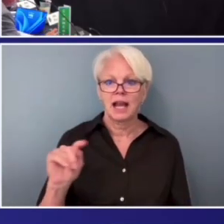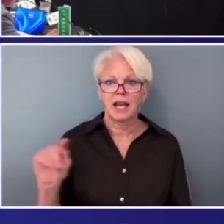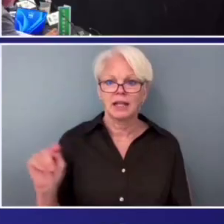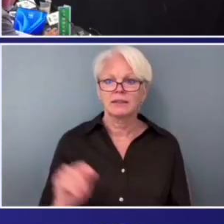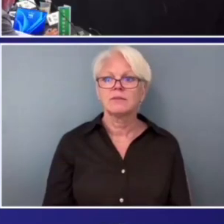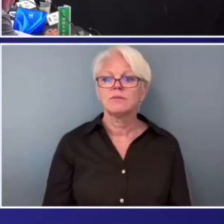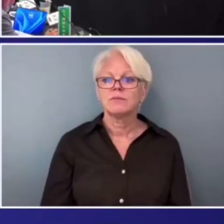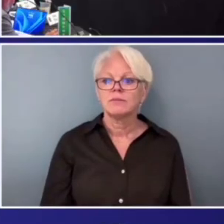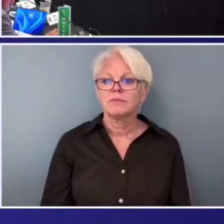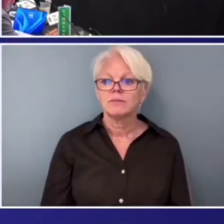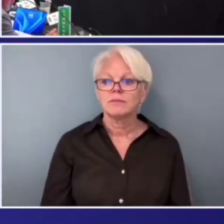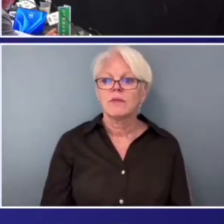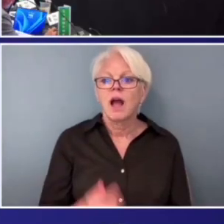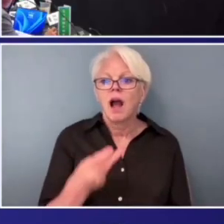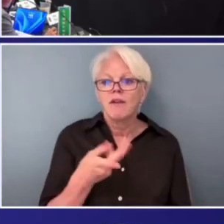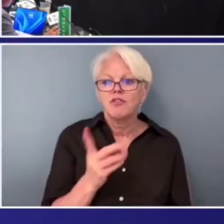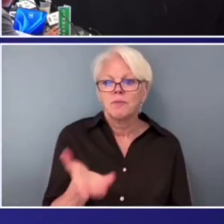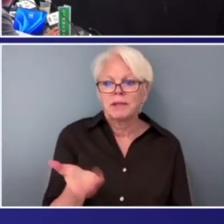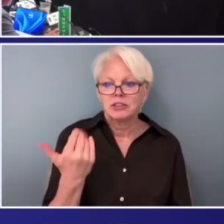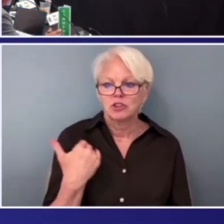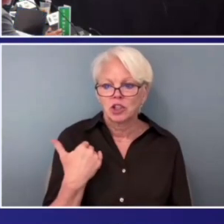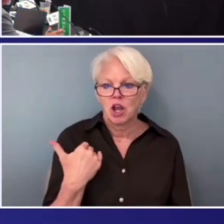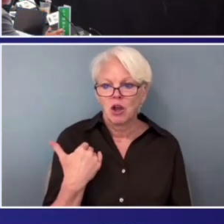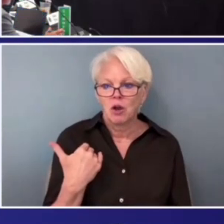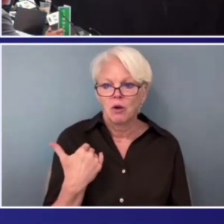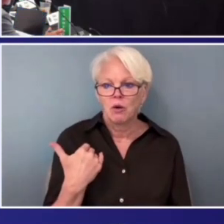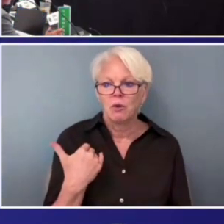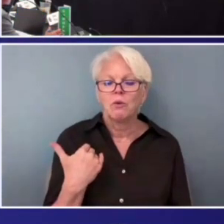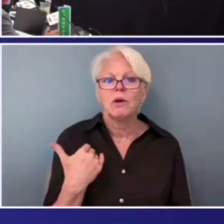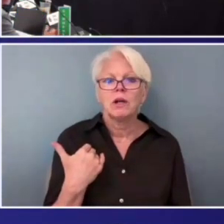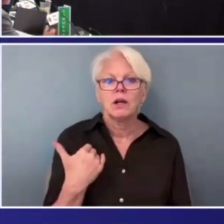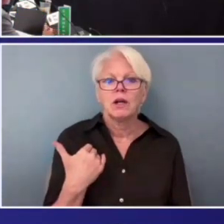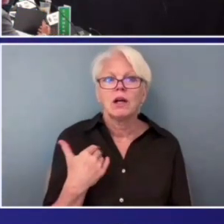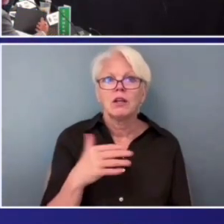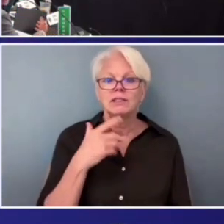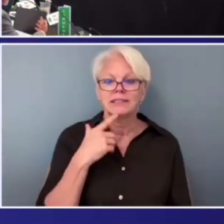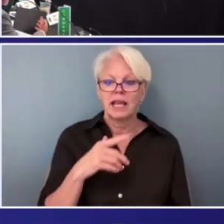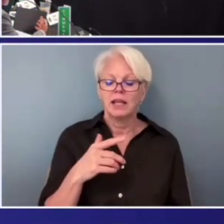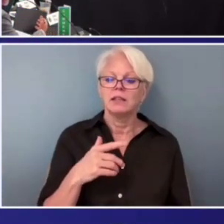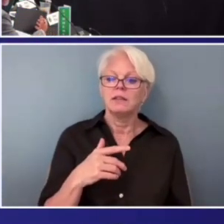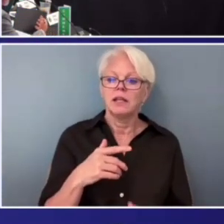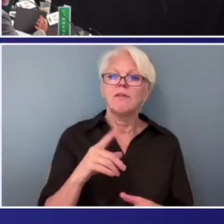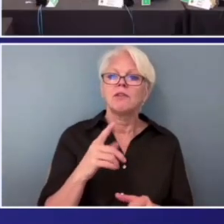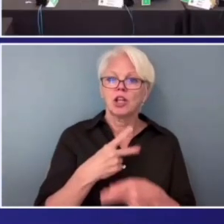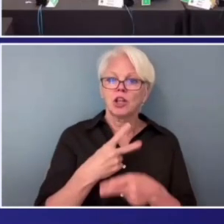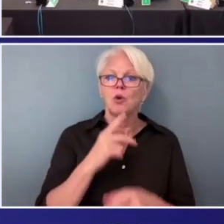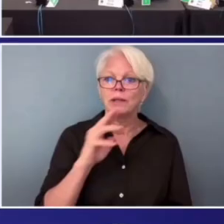A few minutes ago, you clarified that made means dispersed. So why don't you just use the term